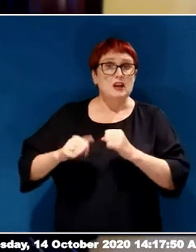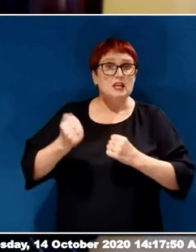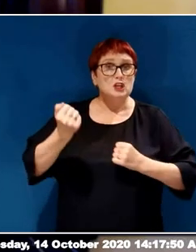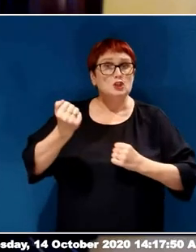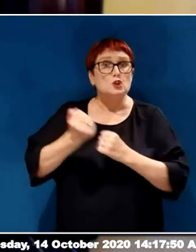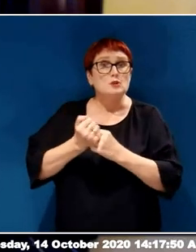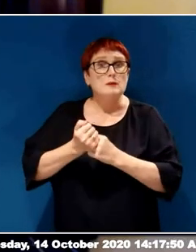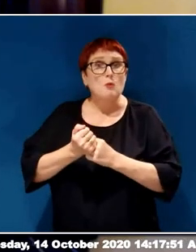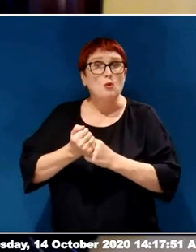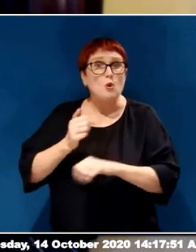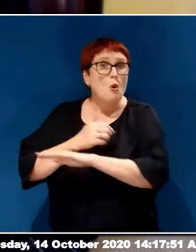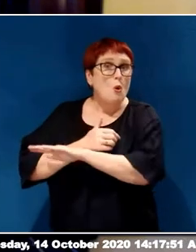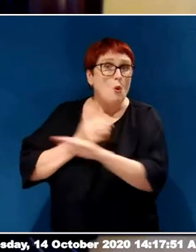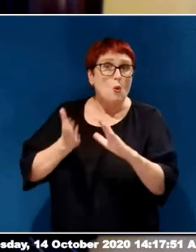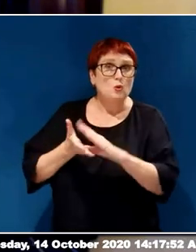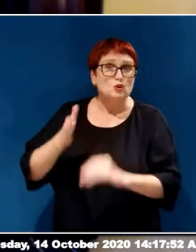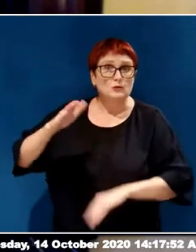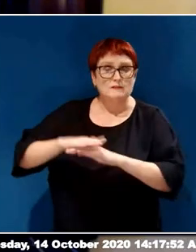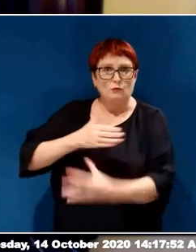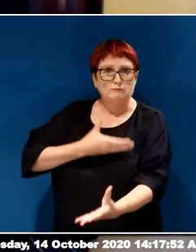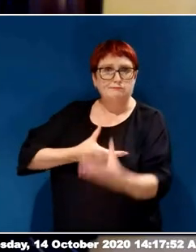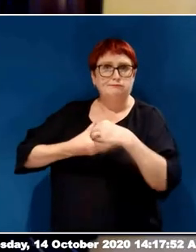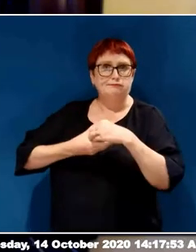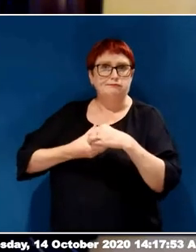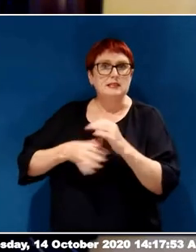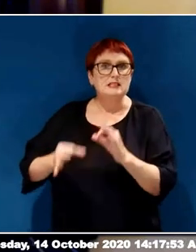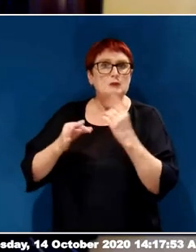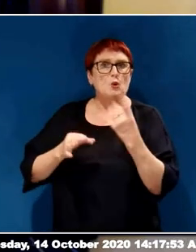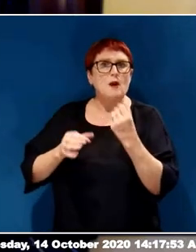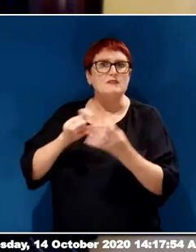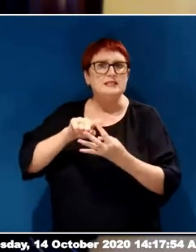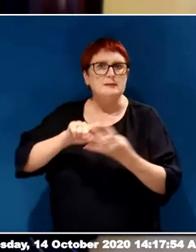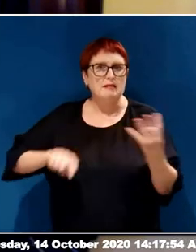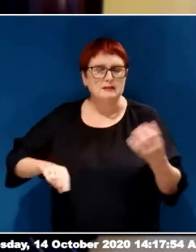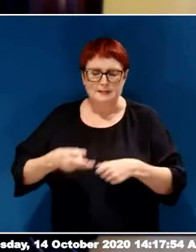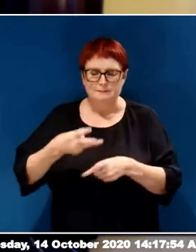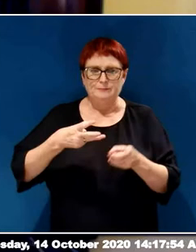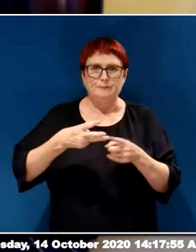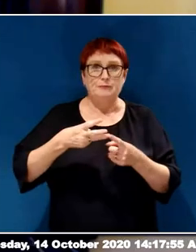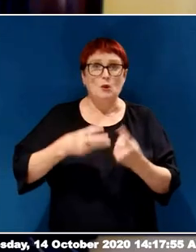And focus area 1.4: Support student participation.